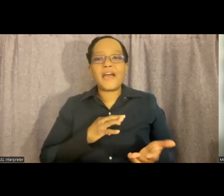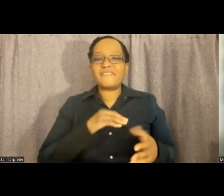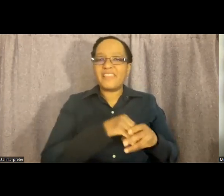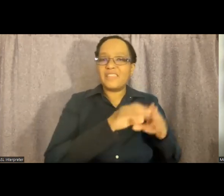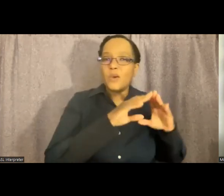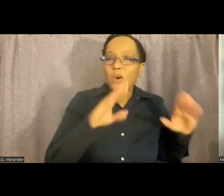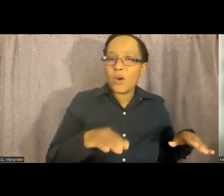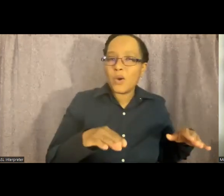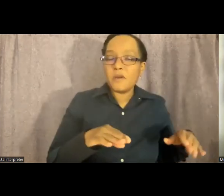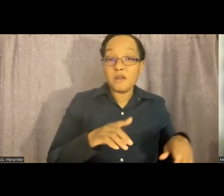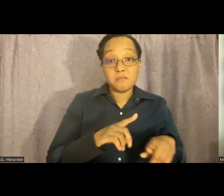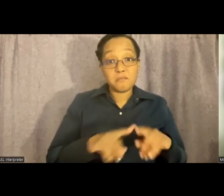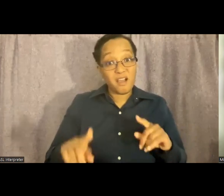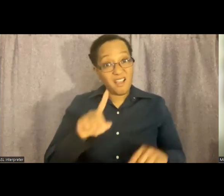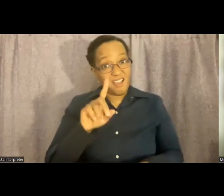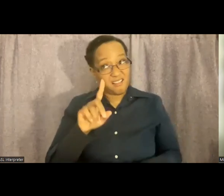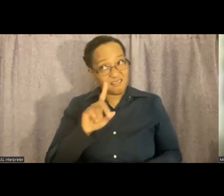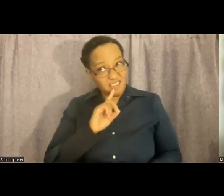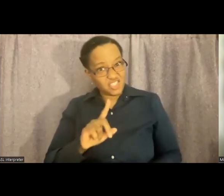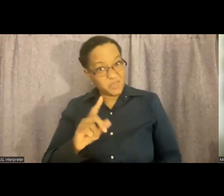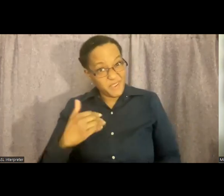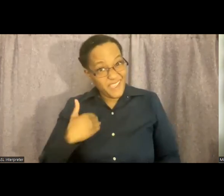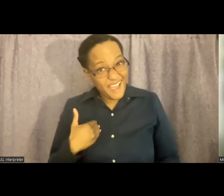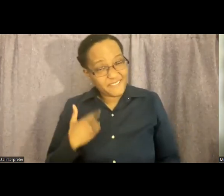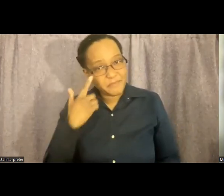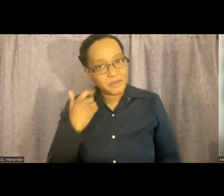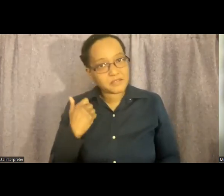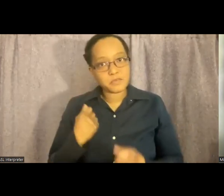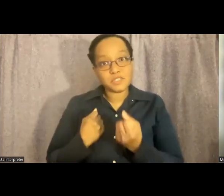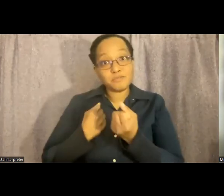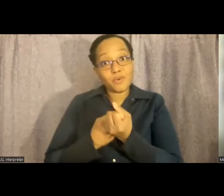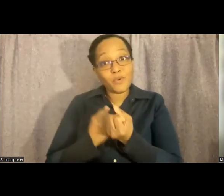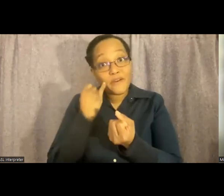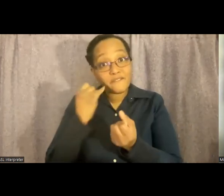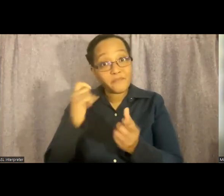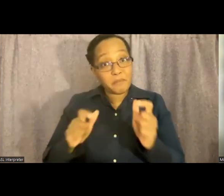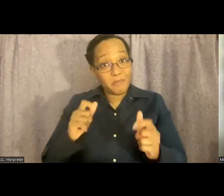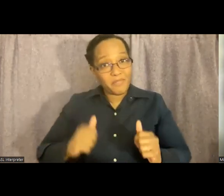The question we should ask is we do have that people are in a facility.